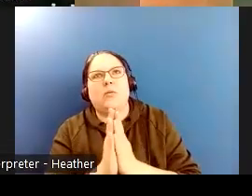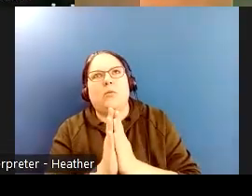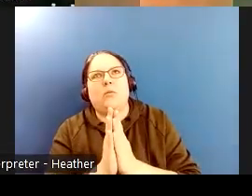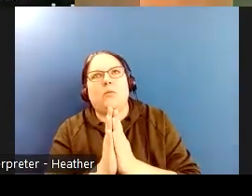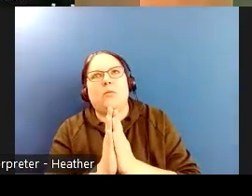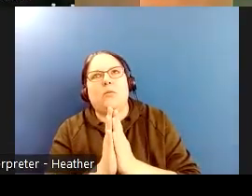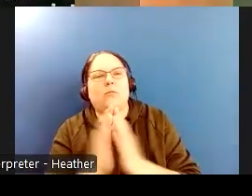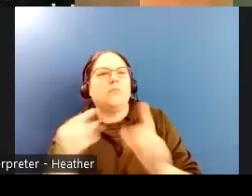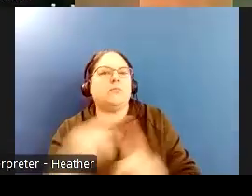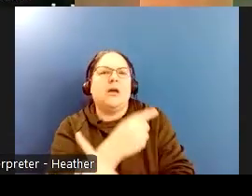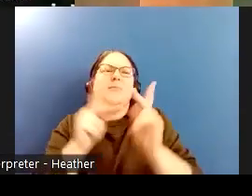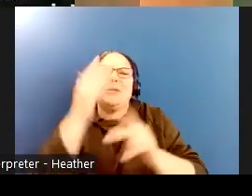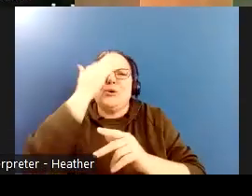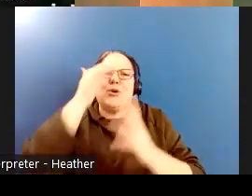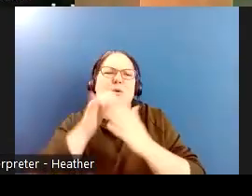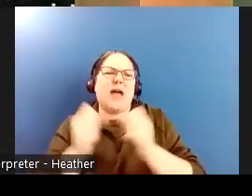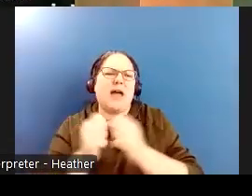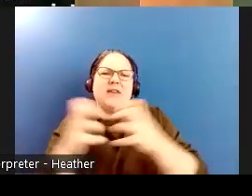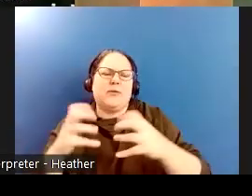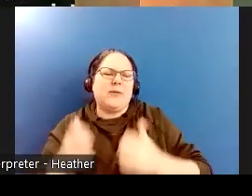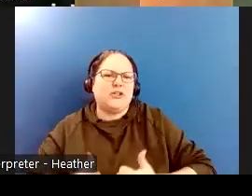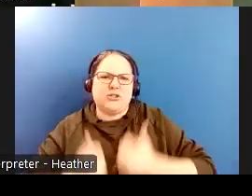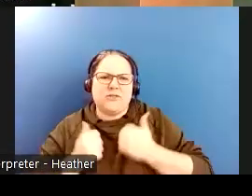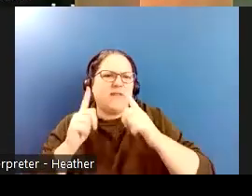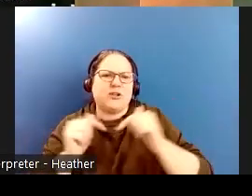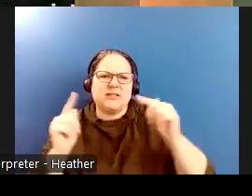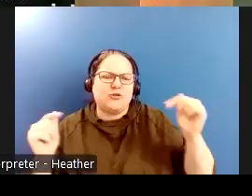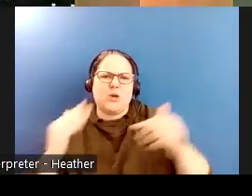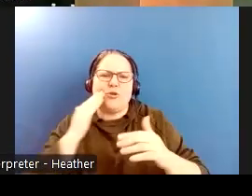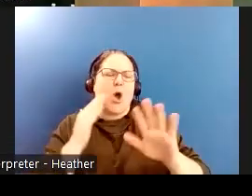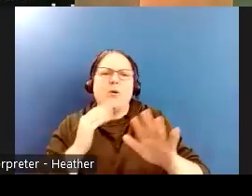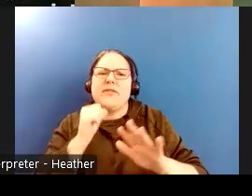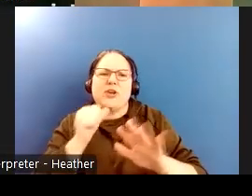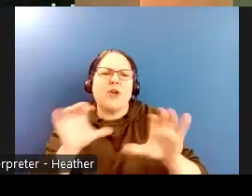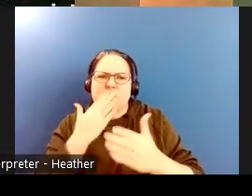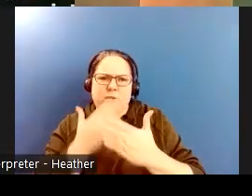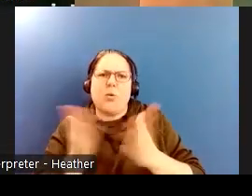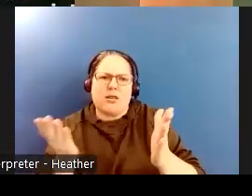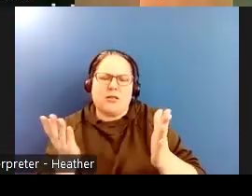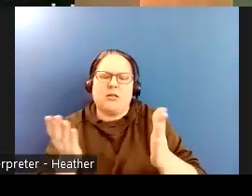inflammation survival etc etc it's that you're not going to do as well but what's interesting is that